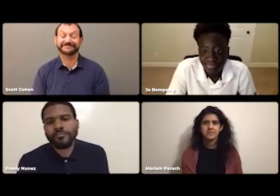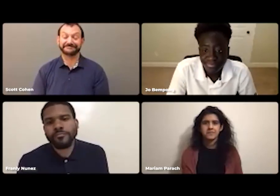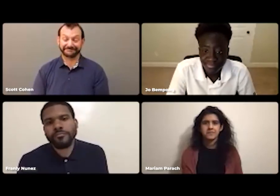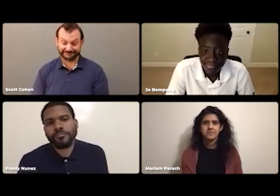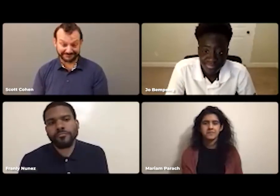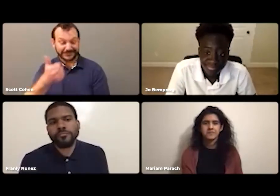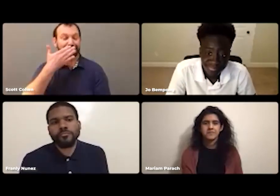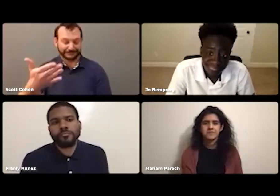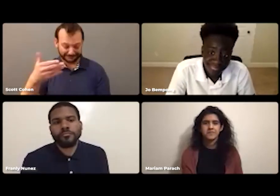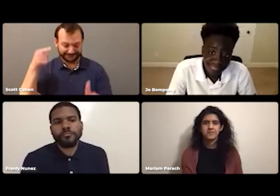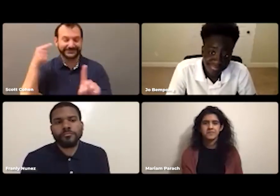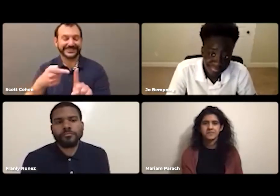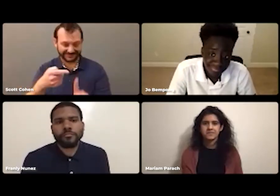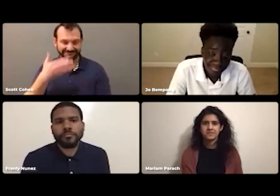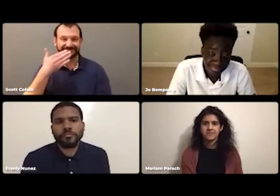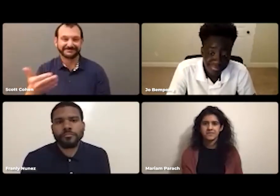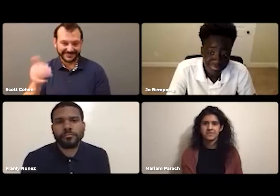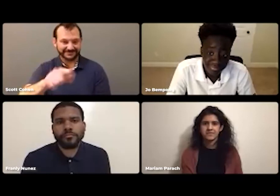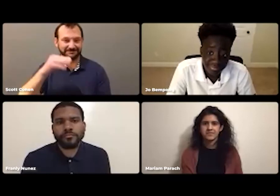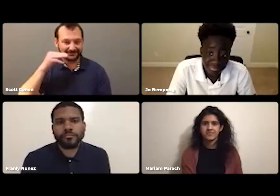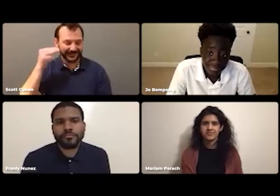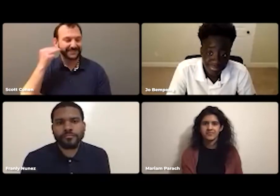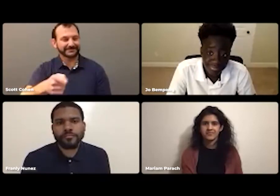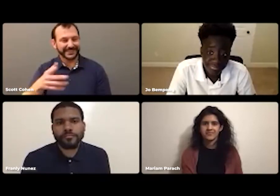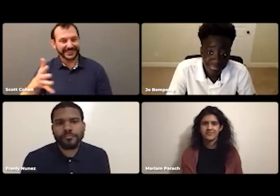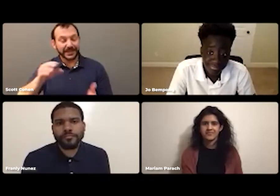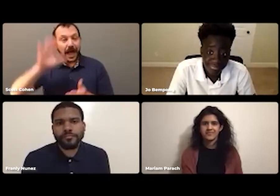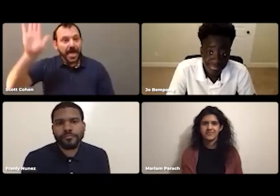Thank you! Keep raising your hands.